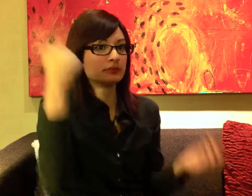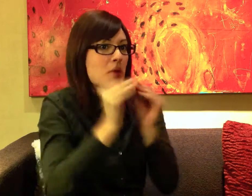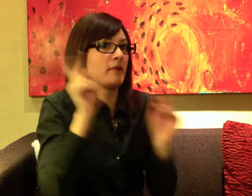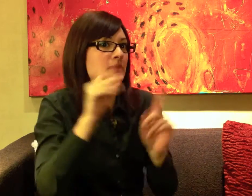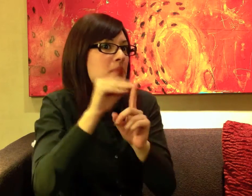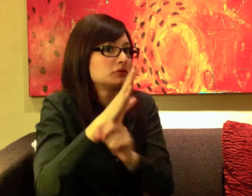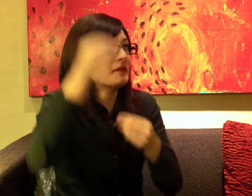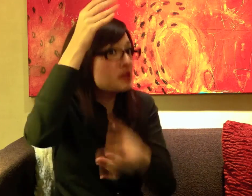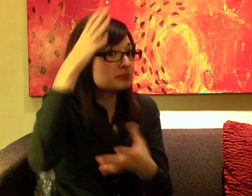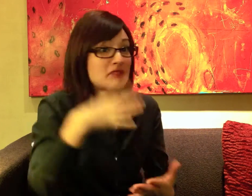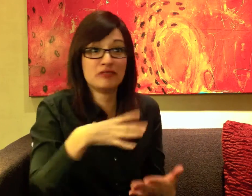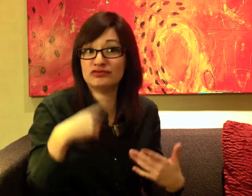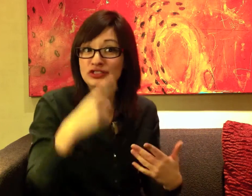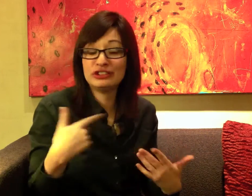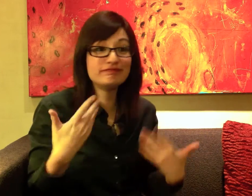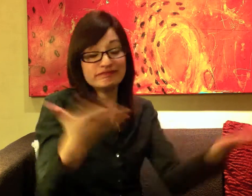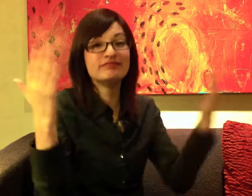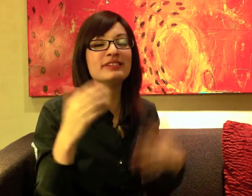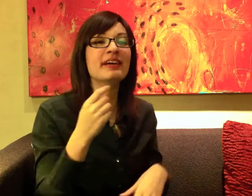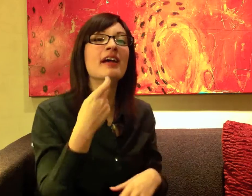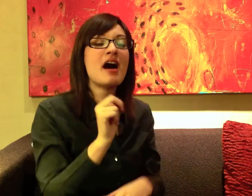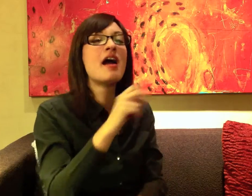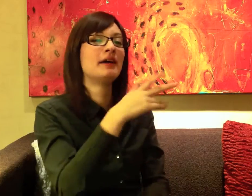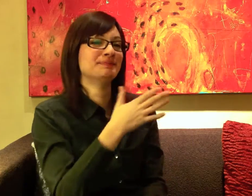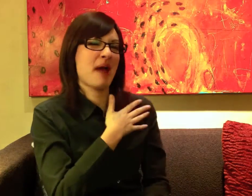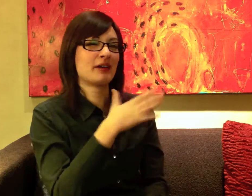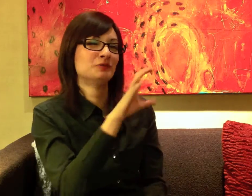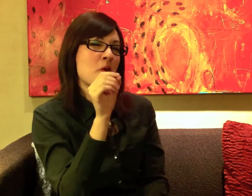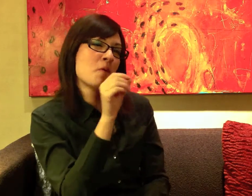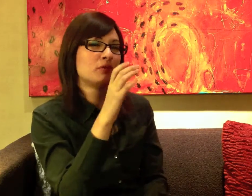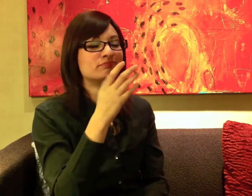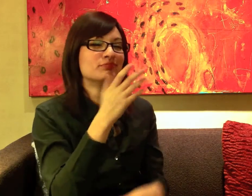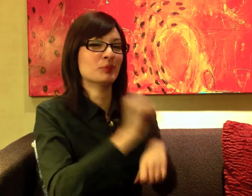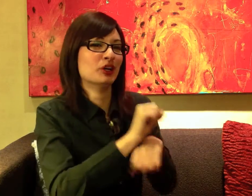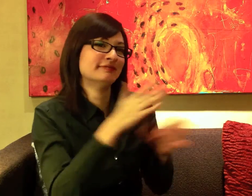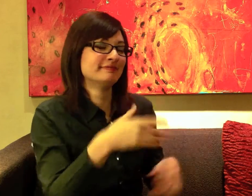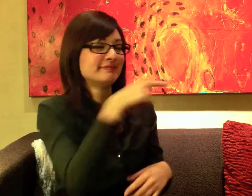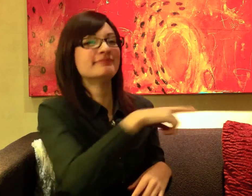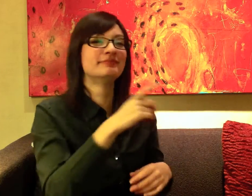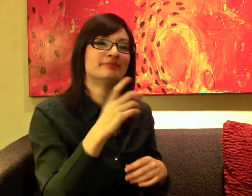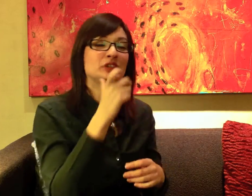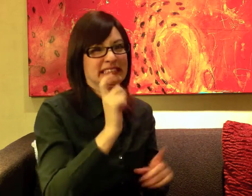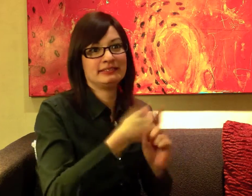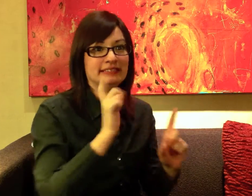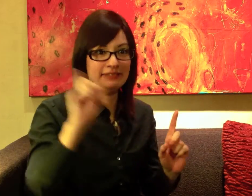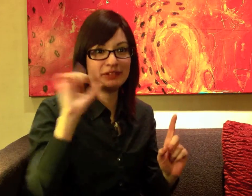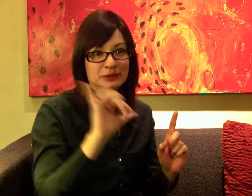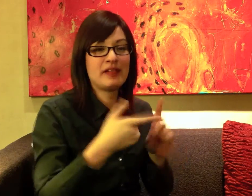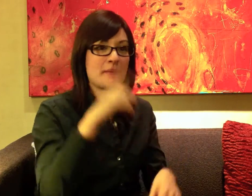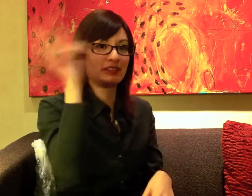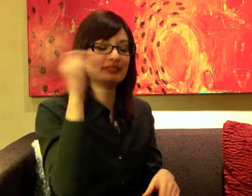the more informed they become. Then, my co-worker who is Deaf from Gallaudet